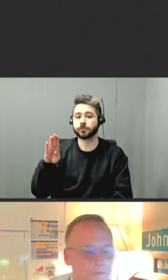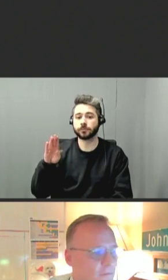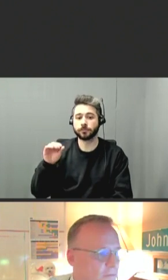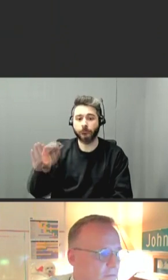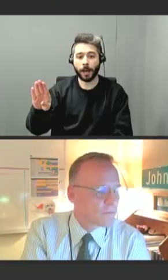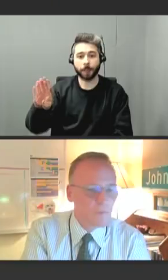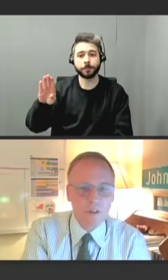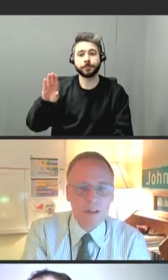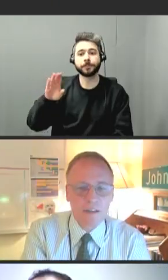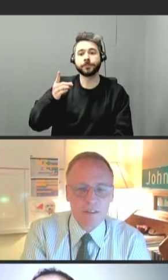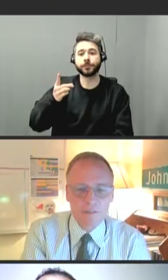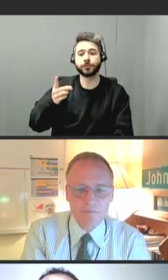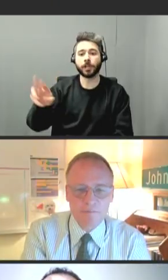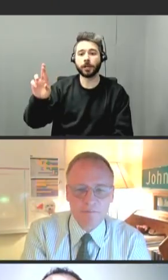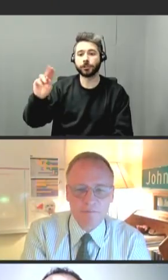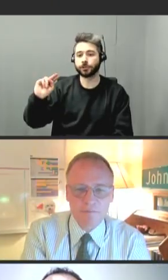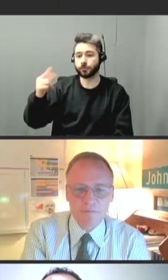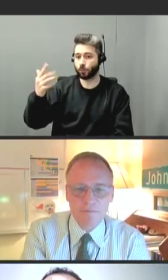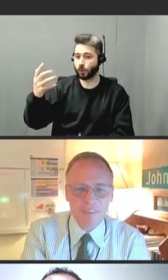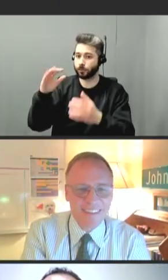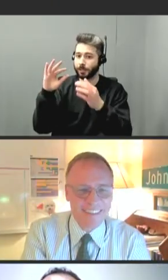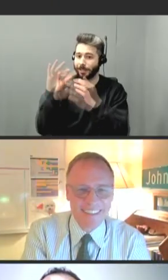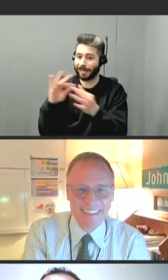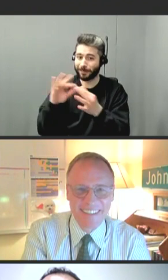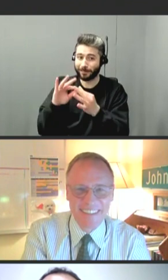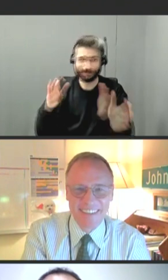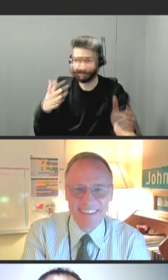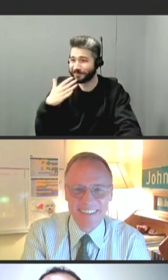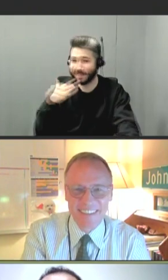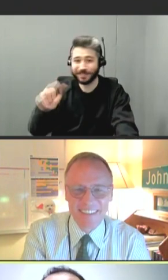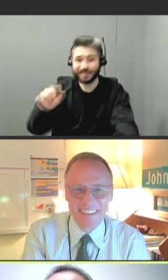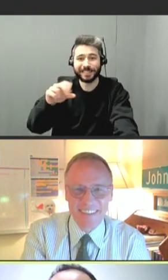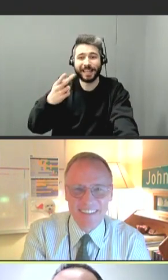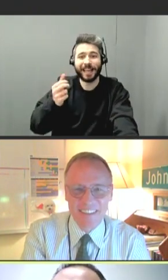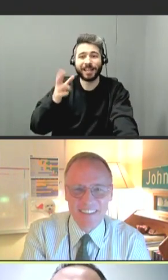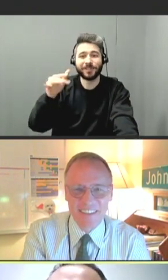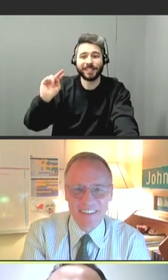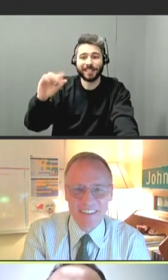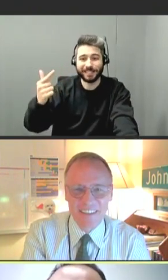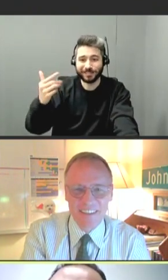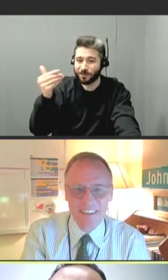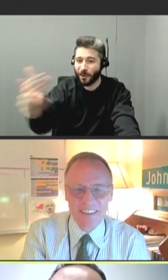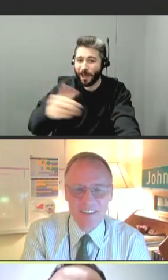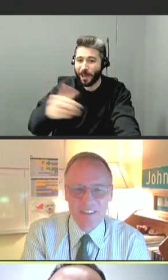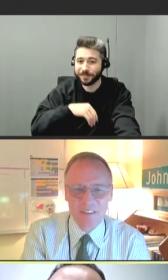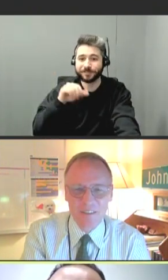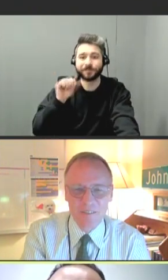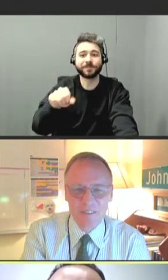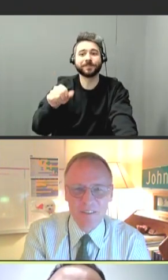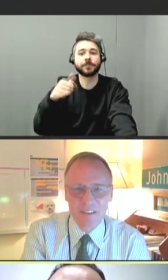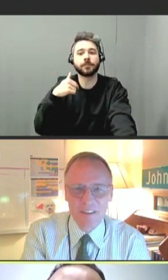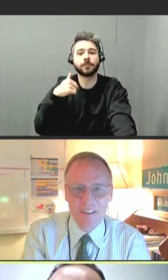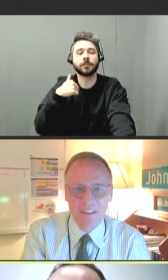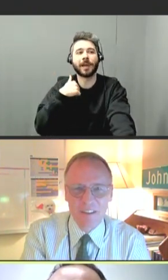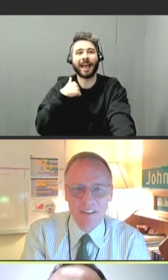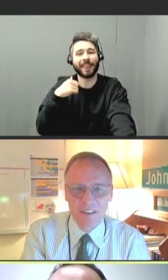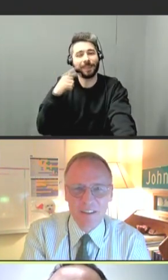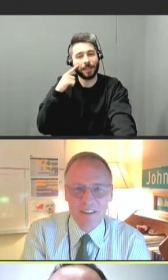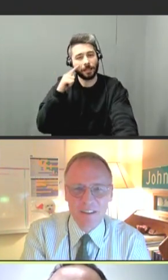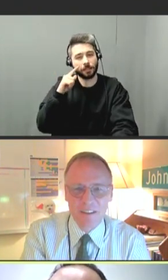Robert Hopkins: Thanks, Ann. You just beat me to it. Henry Ng, please go ahead. Henry Ng: Oh, yes. Thank you. And this is, I think, part in response to